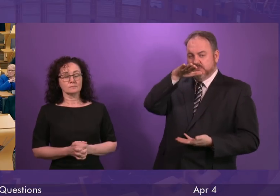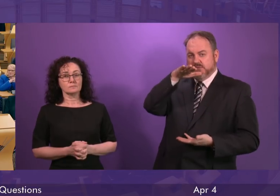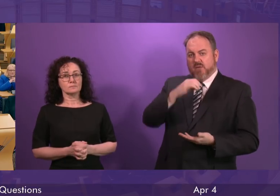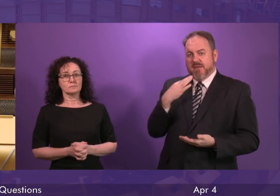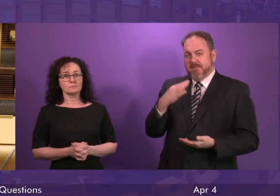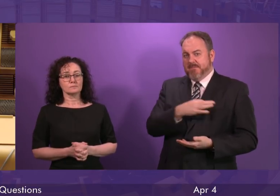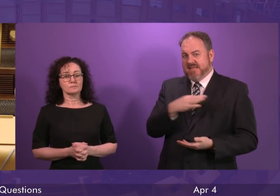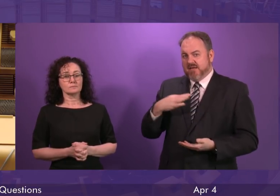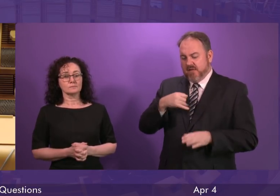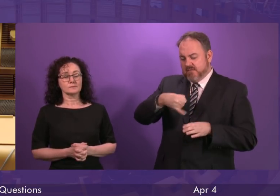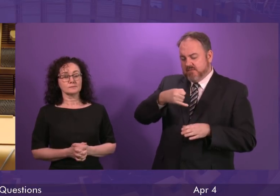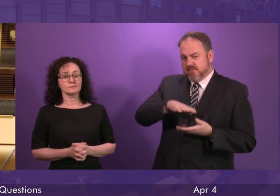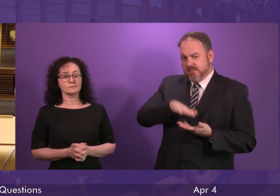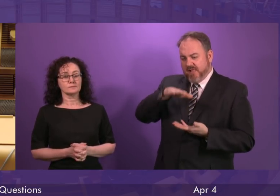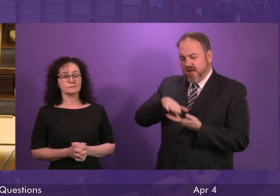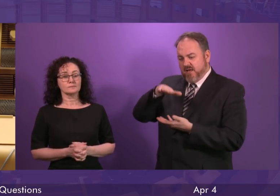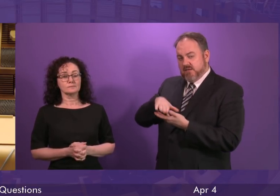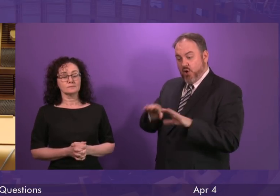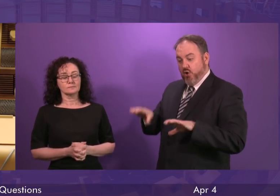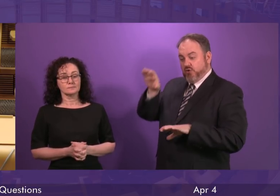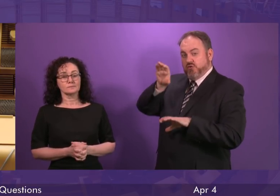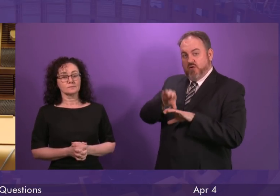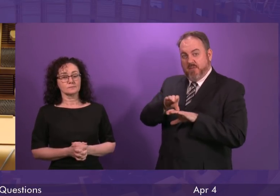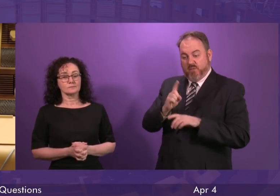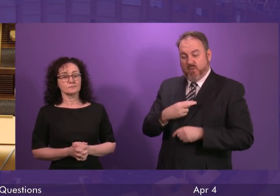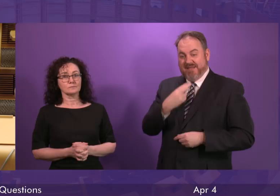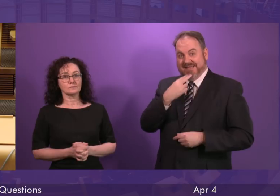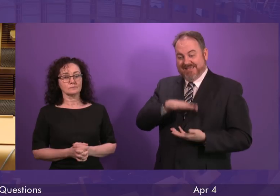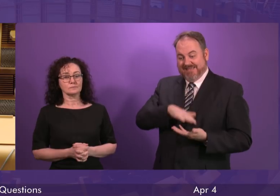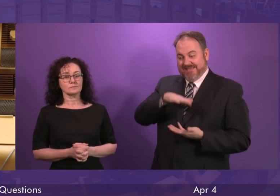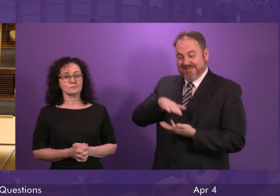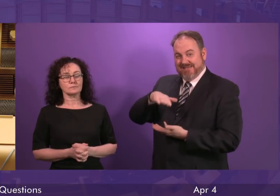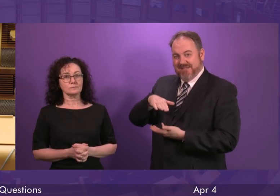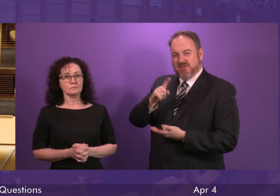in storage on top of normal stock levels by the end of March. That includes medicines